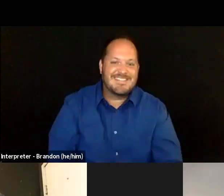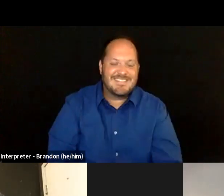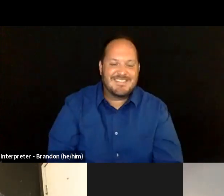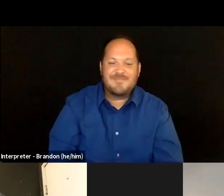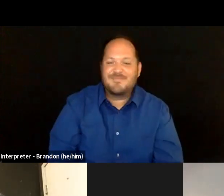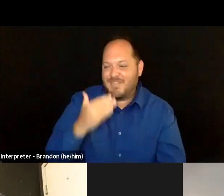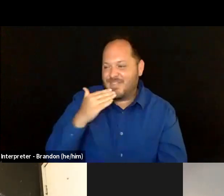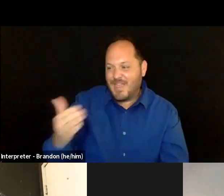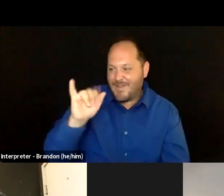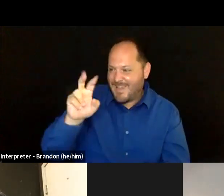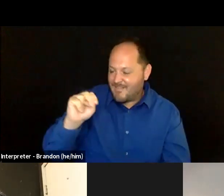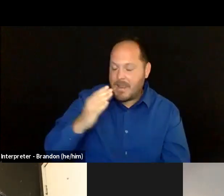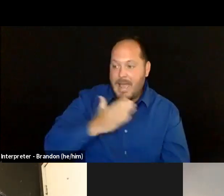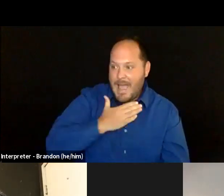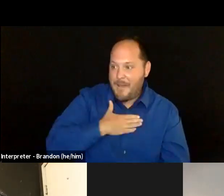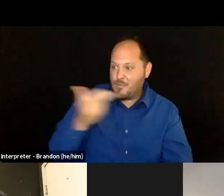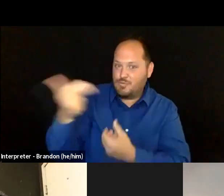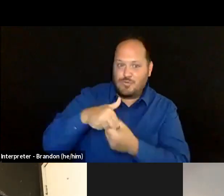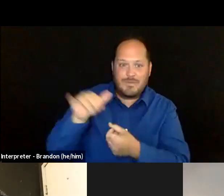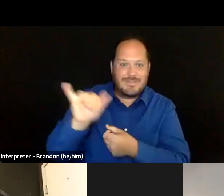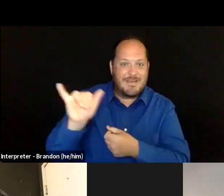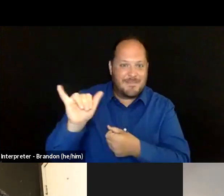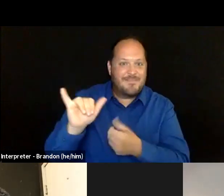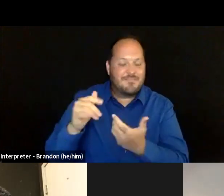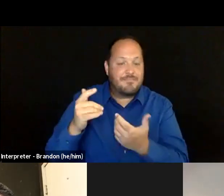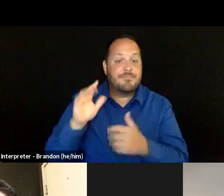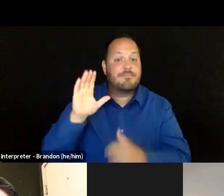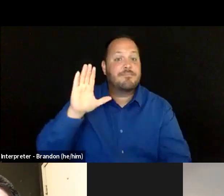national LGBTQ task force where I traveled around the country